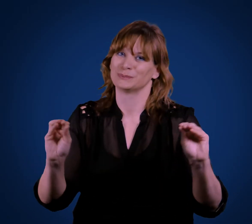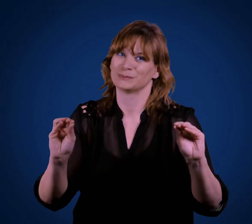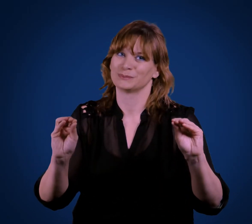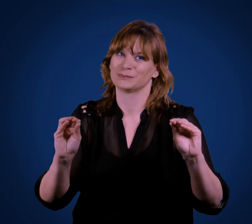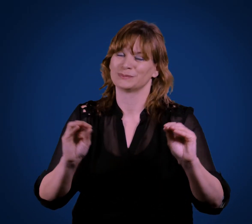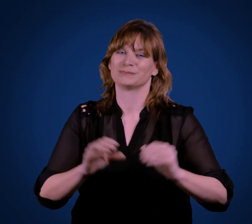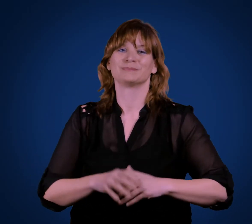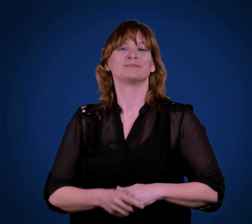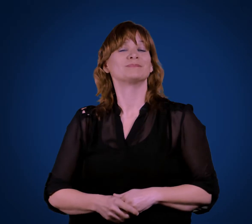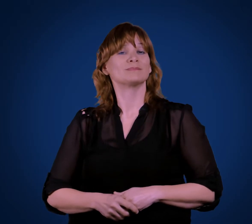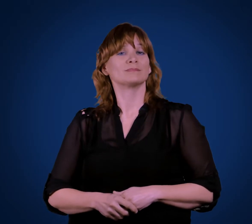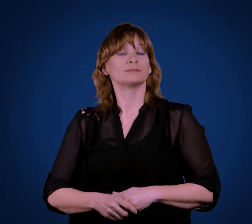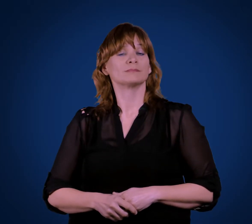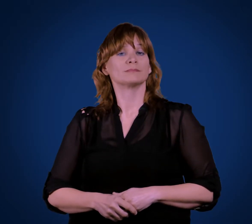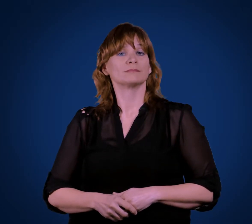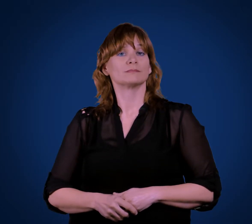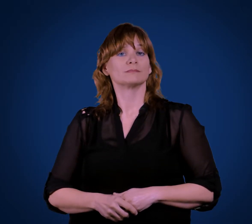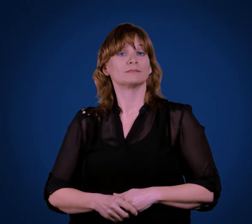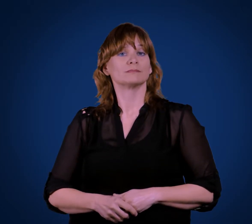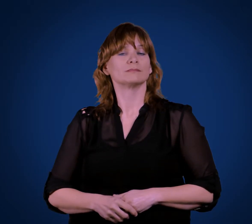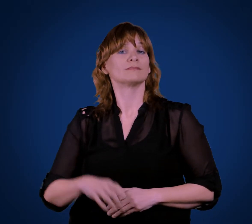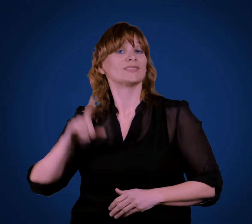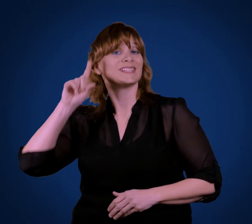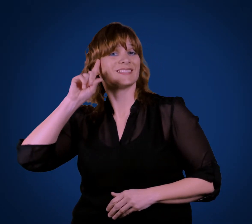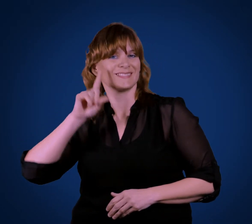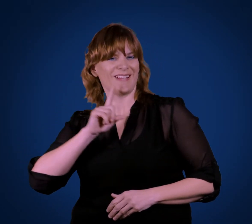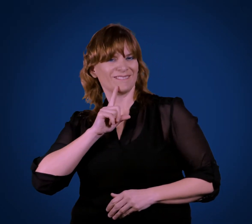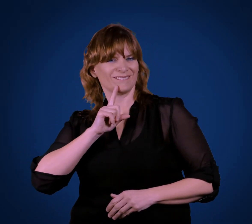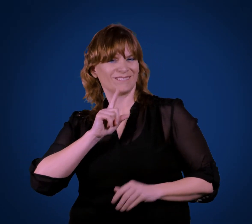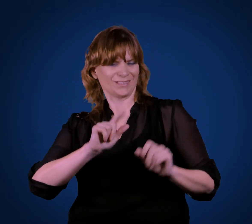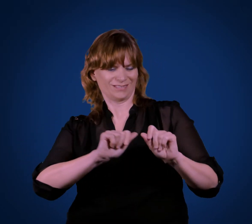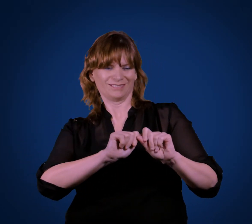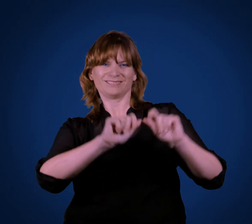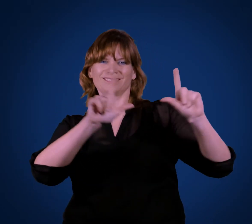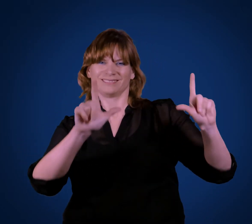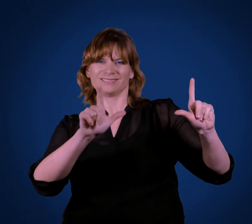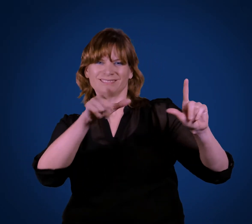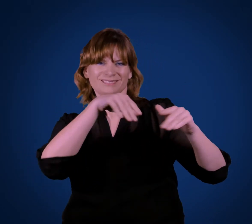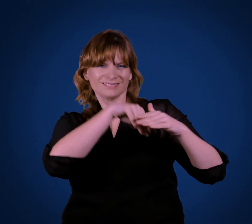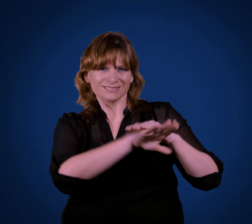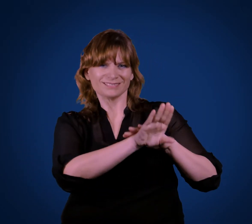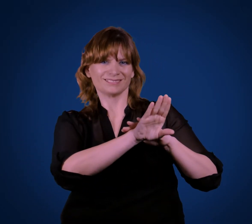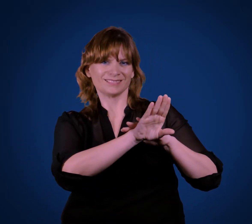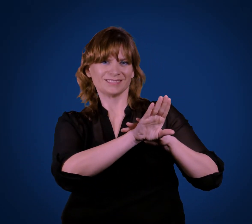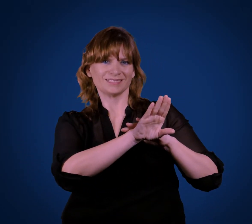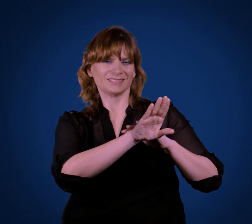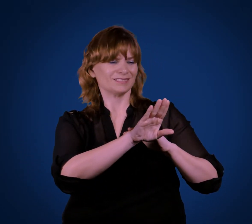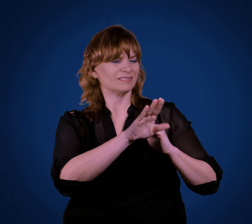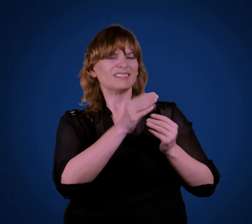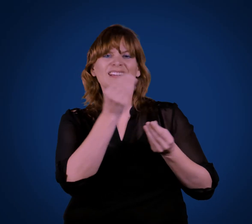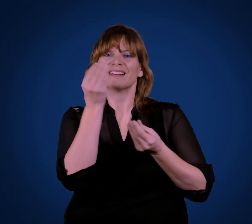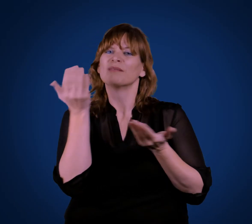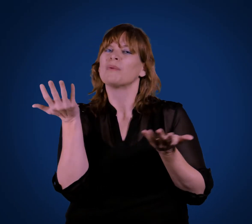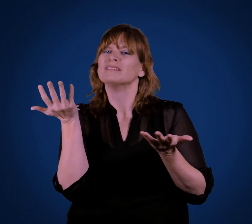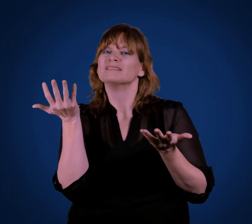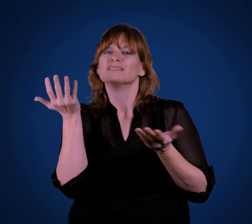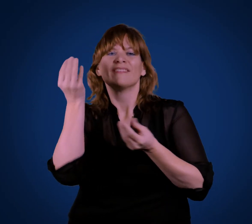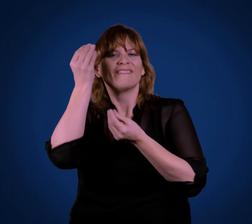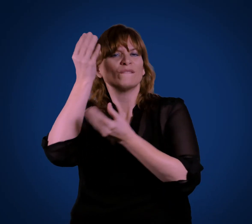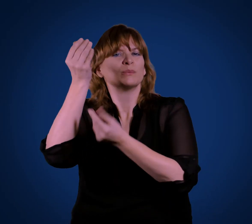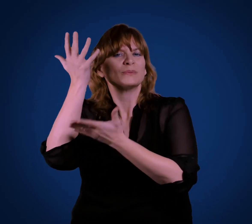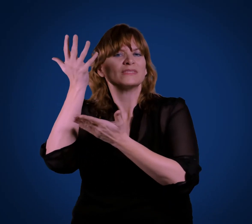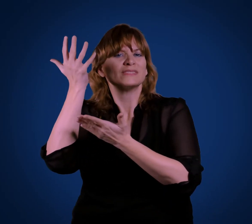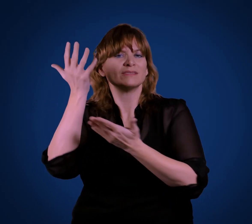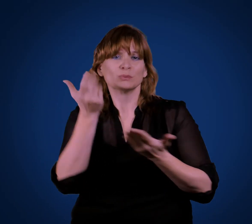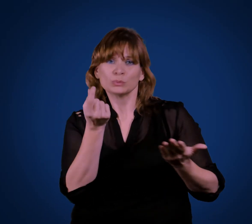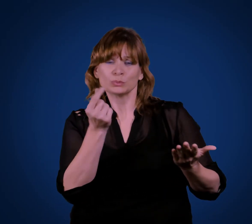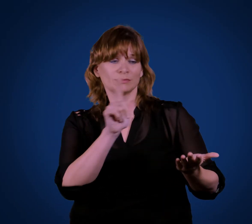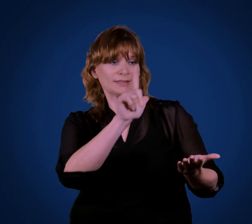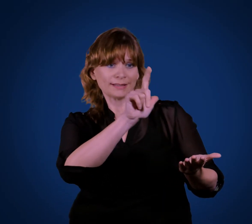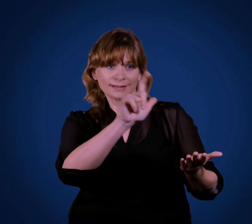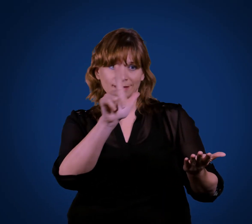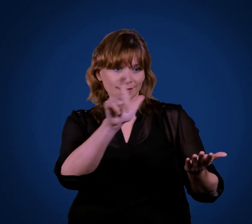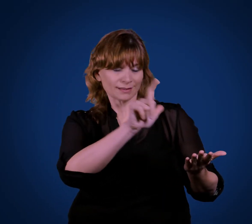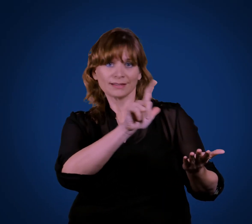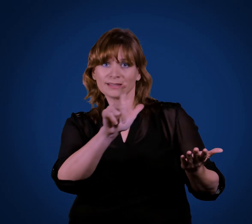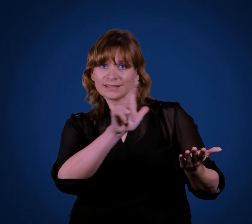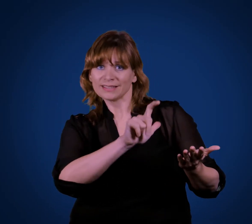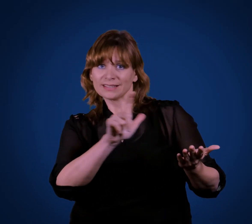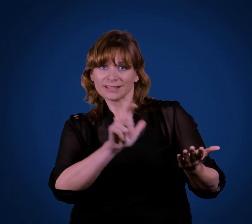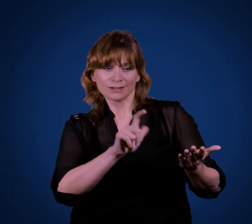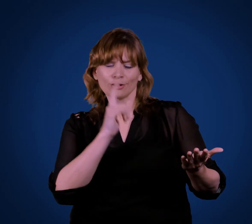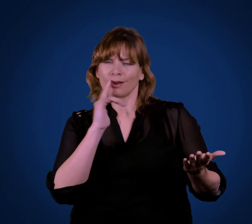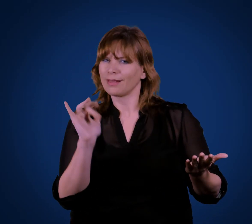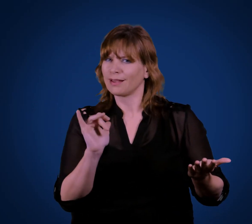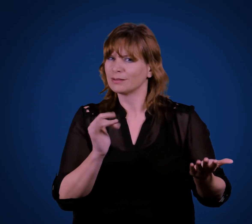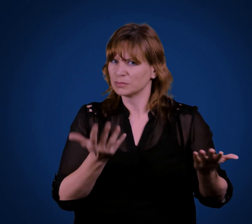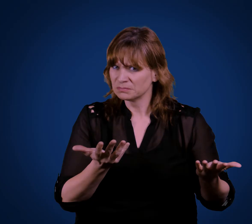Adults in Ontario can join for free.